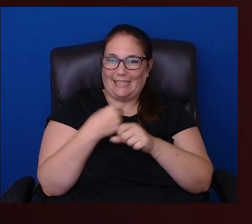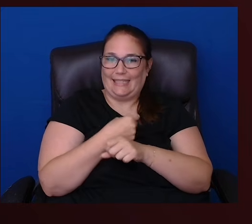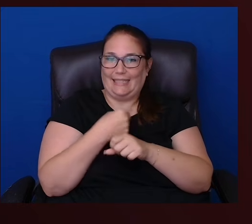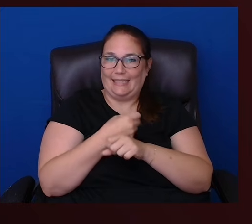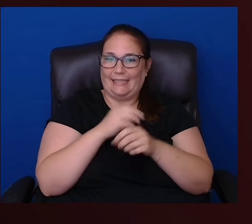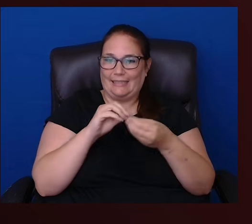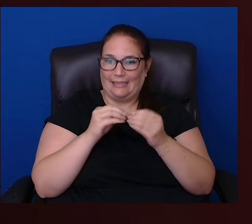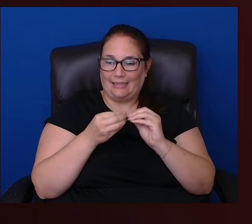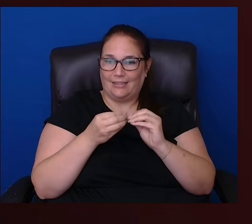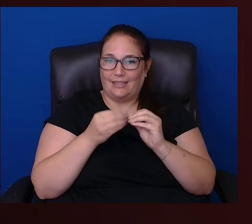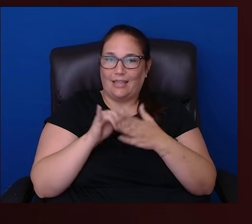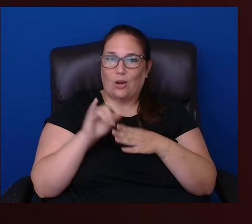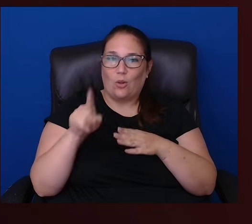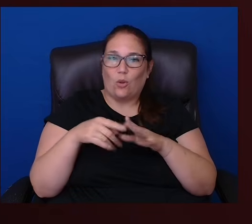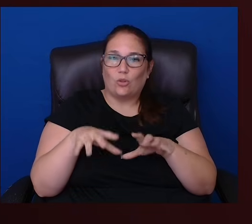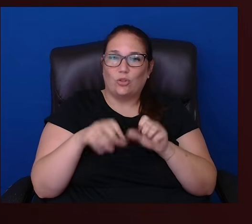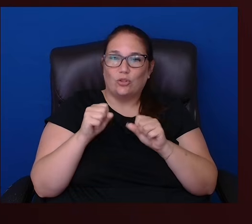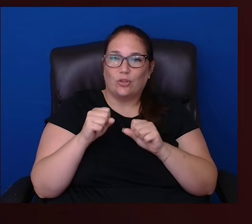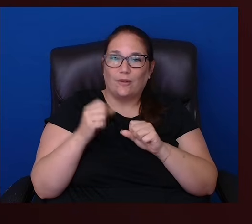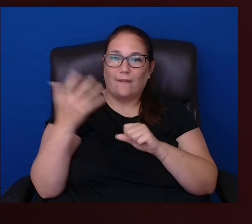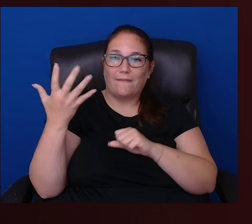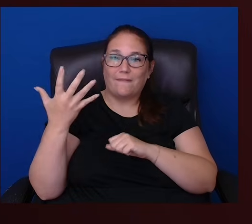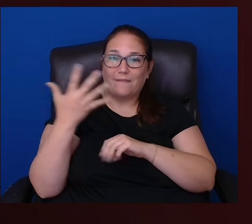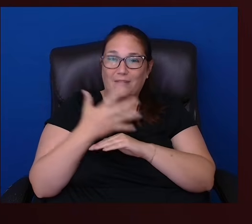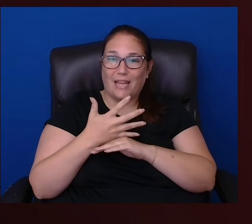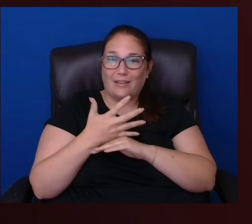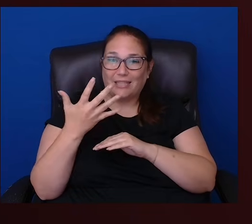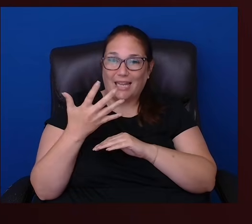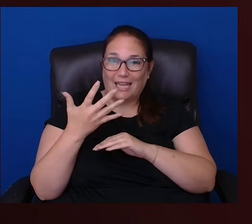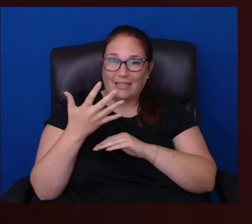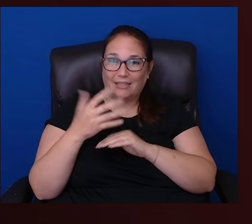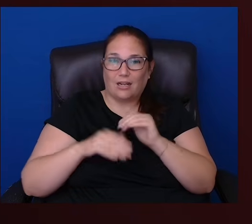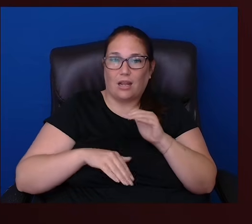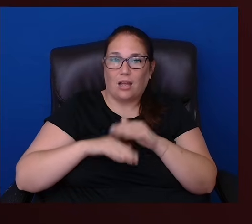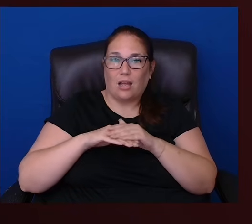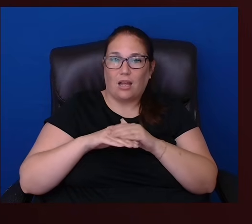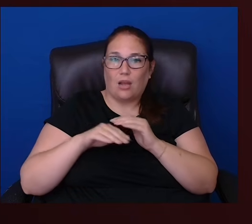it only took them five days to get to 100 million users,